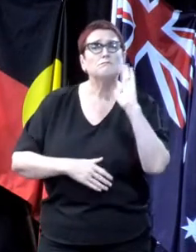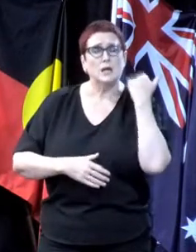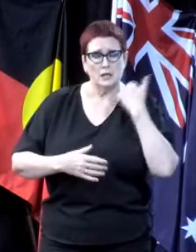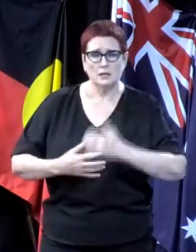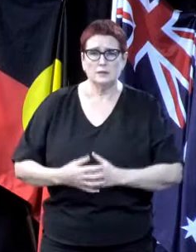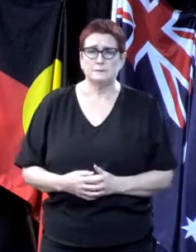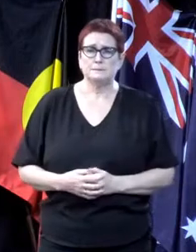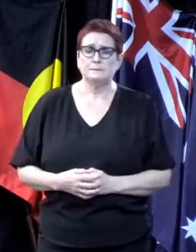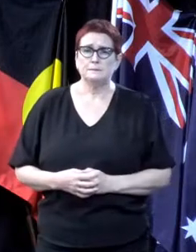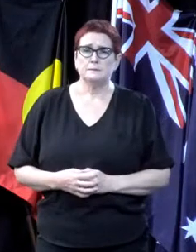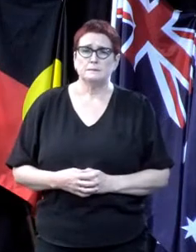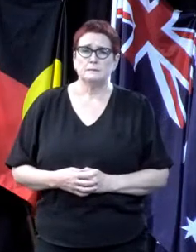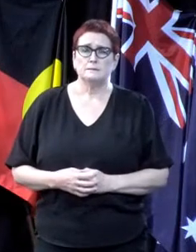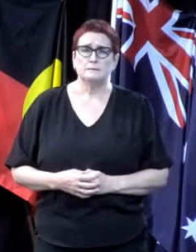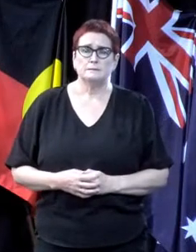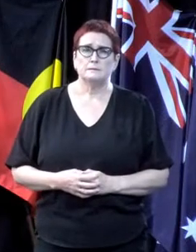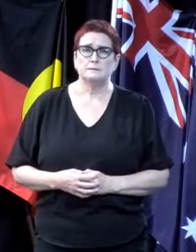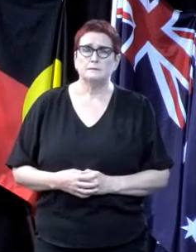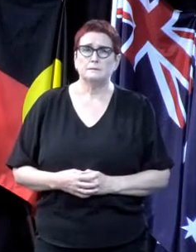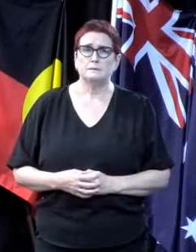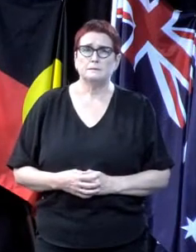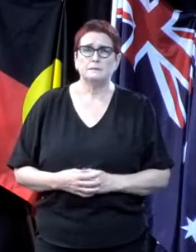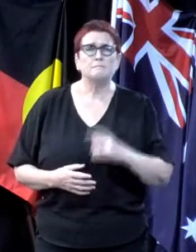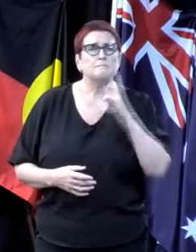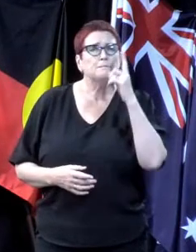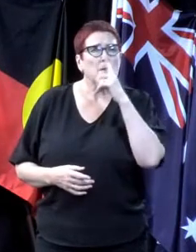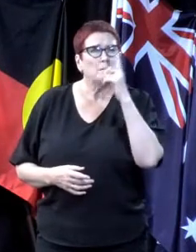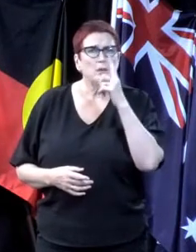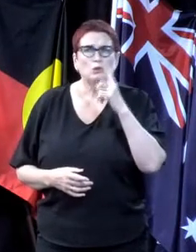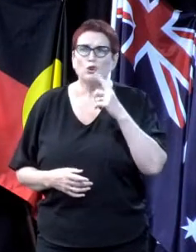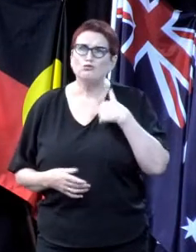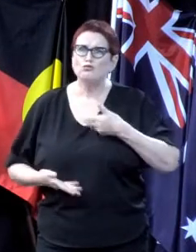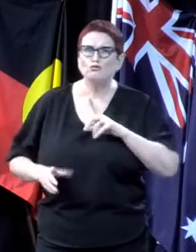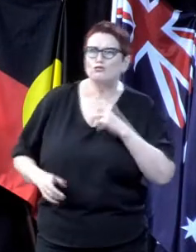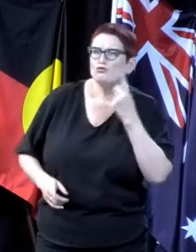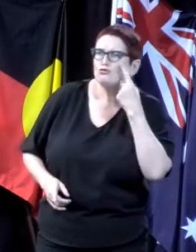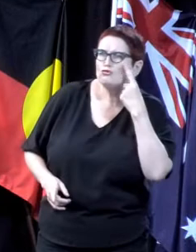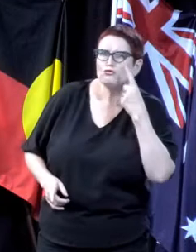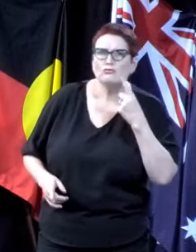that the people who volunteer to come aren't always all the people